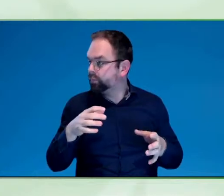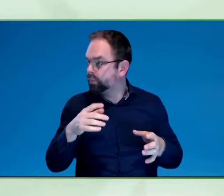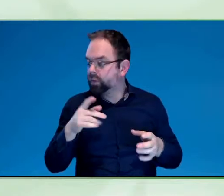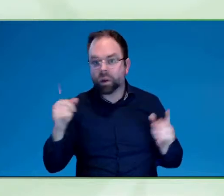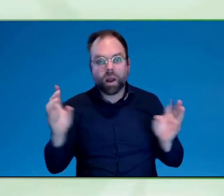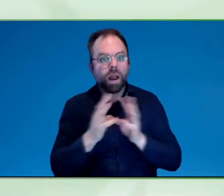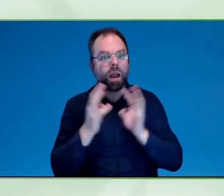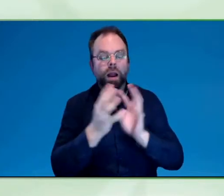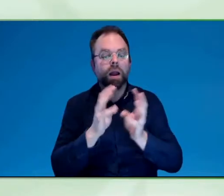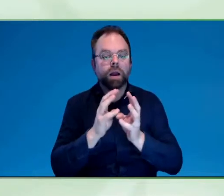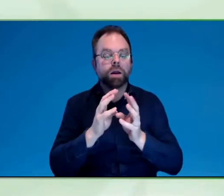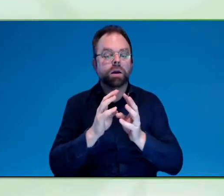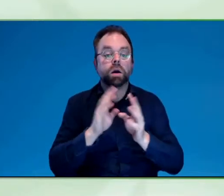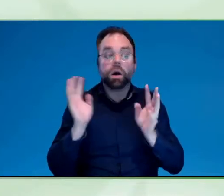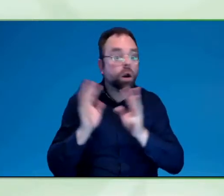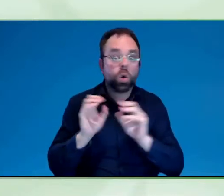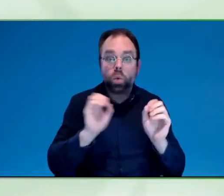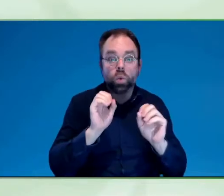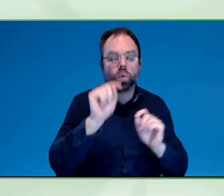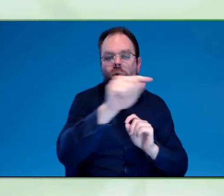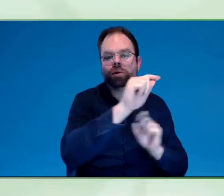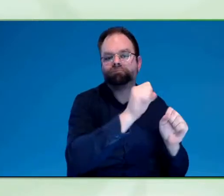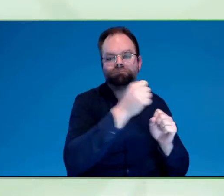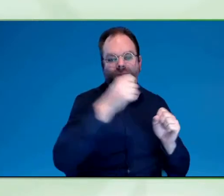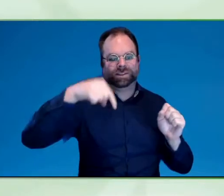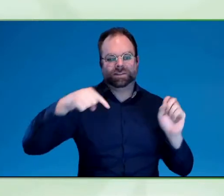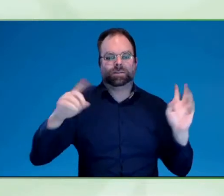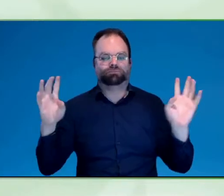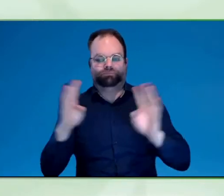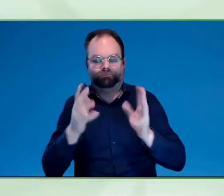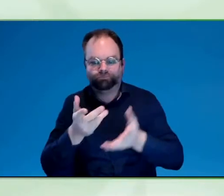So we need to be able to, as you mentioned, you can have all of the things in place but